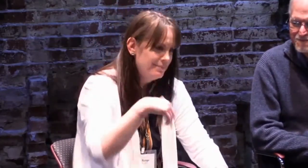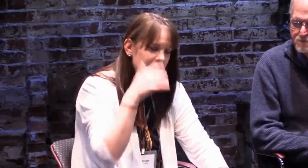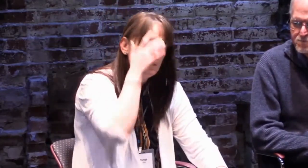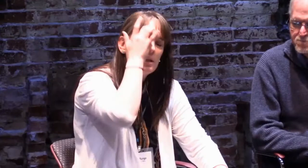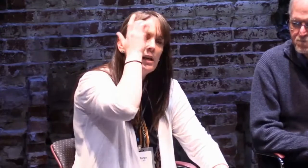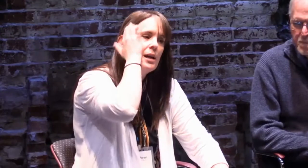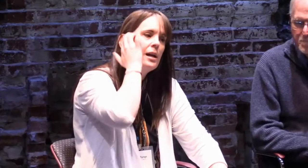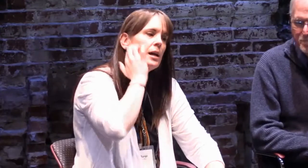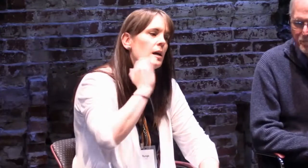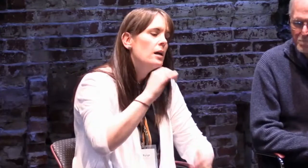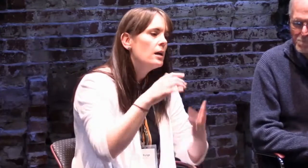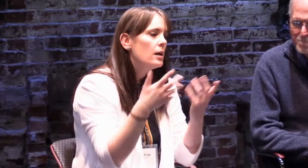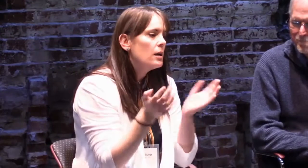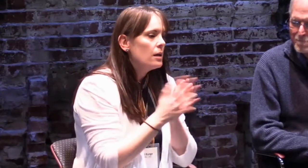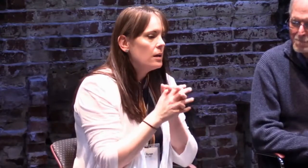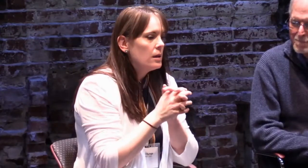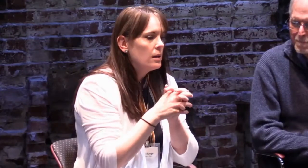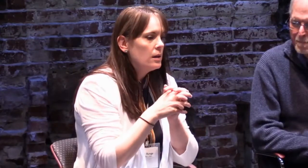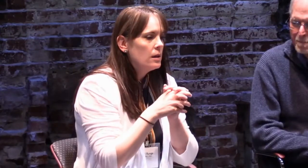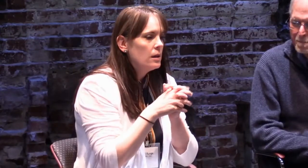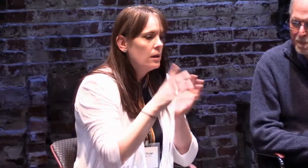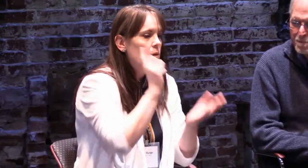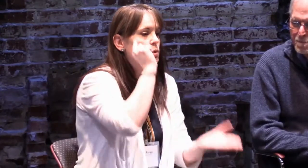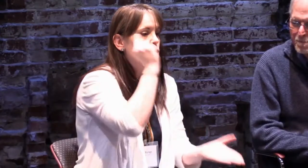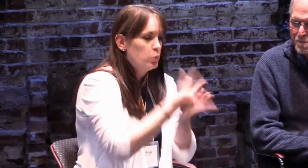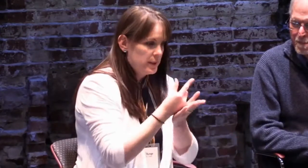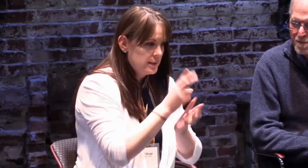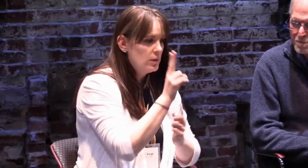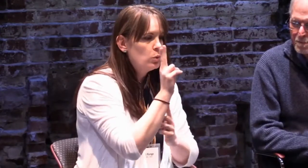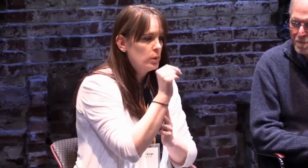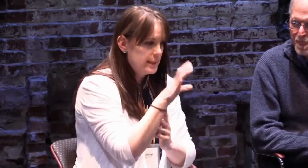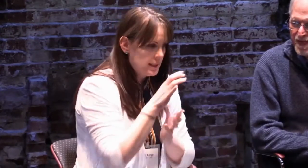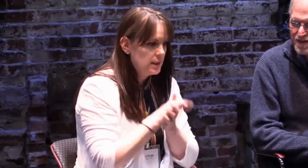I don't necessarily have regrets now, although I was disappointed at the time.